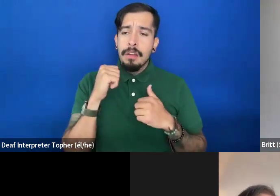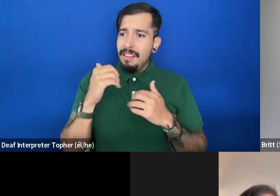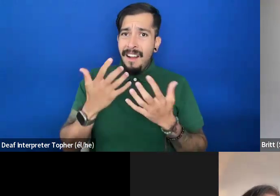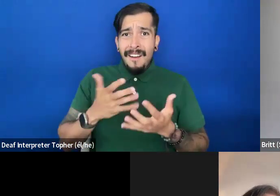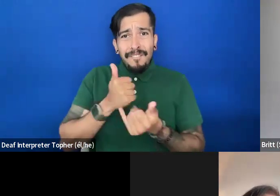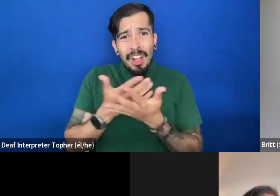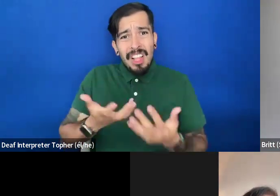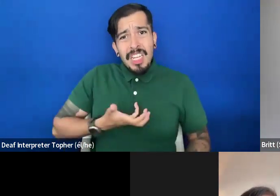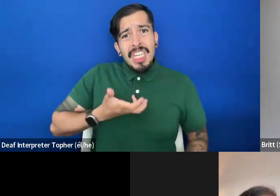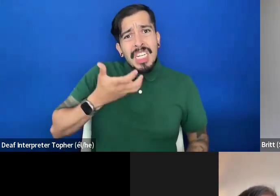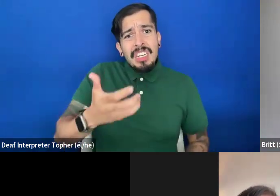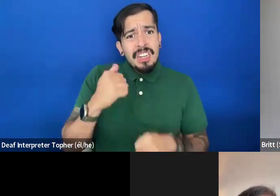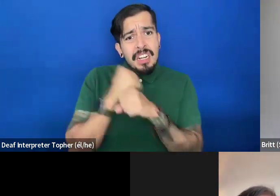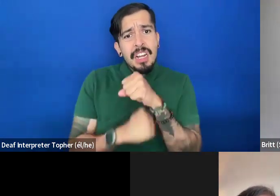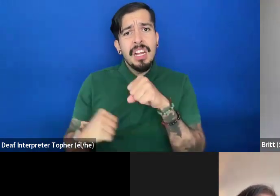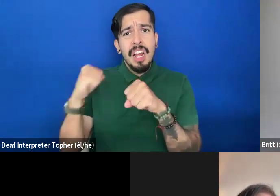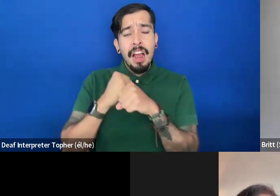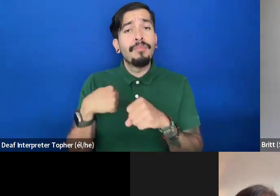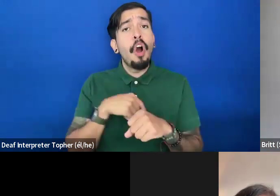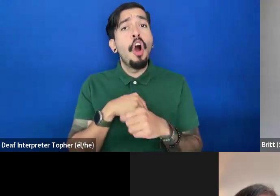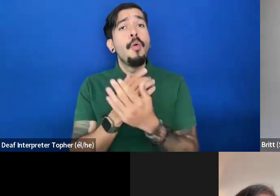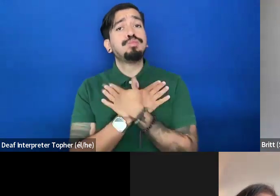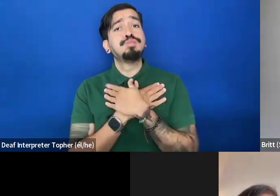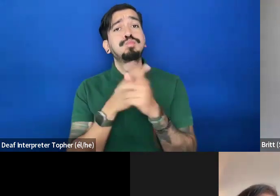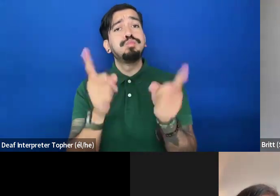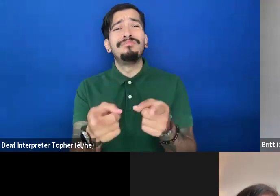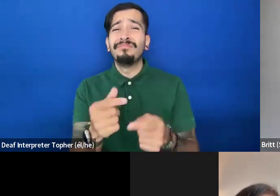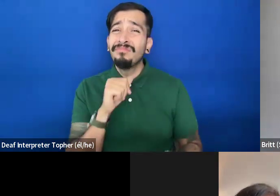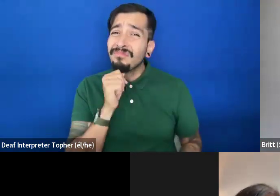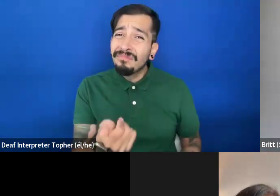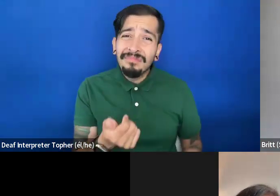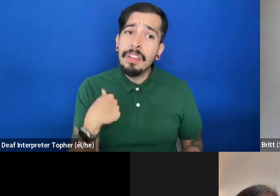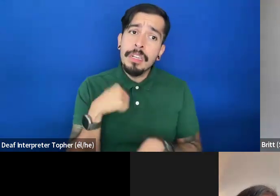that our need for care and our right to receive care,